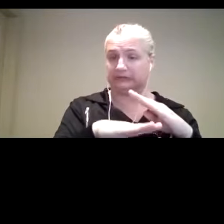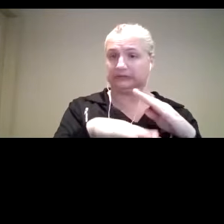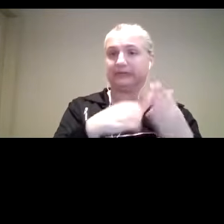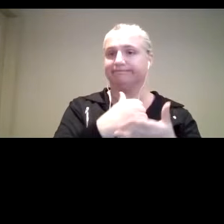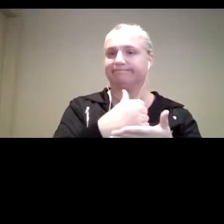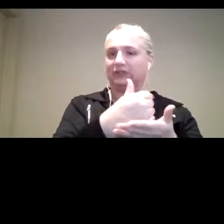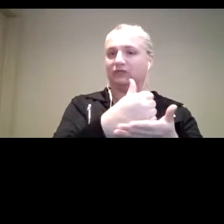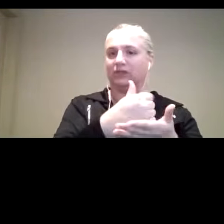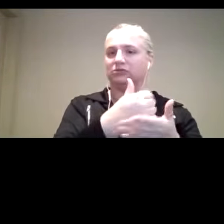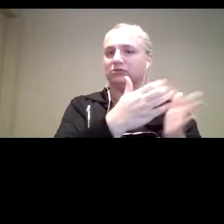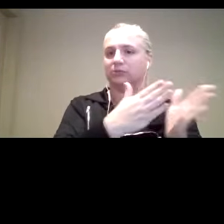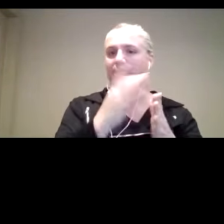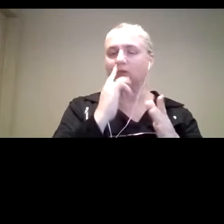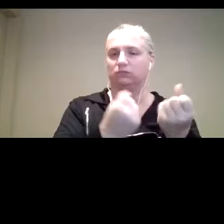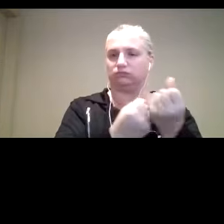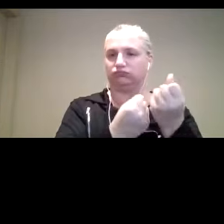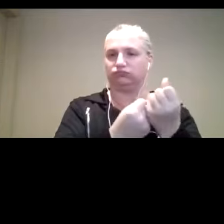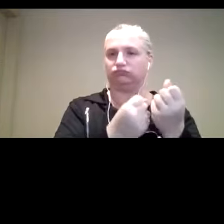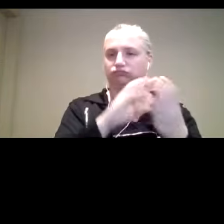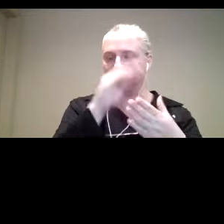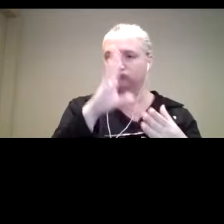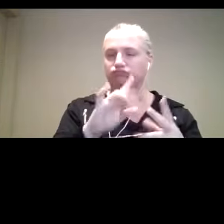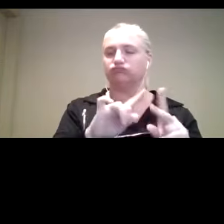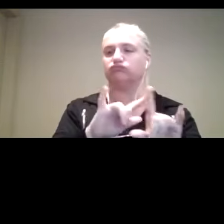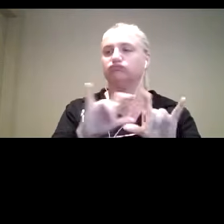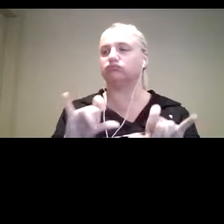to support that student. We might have a student